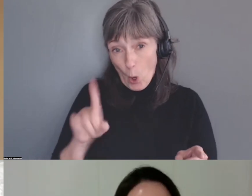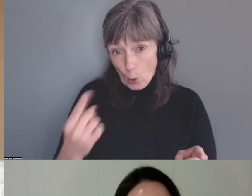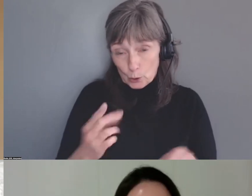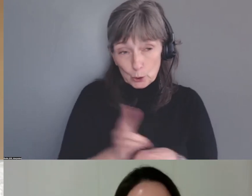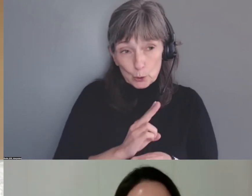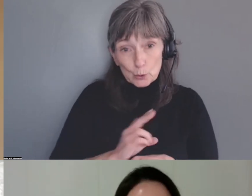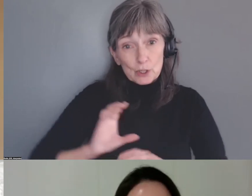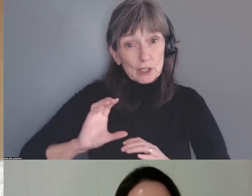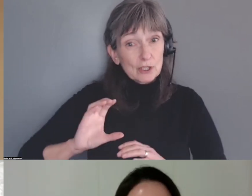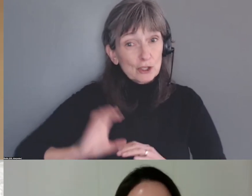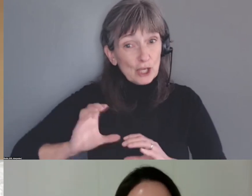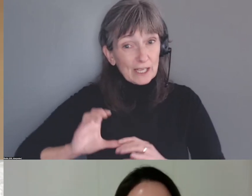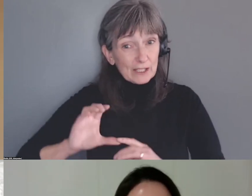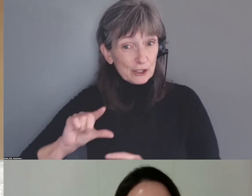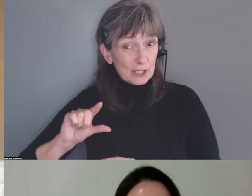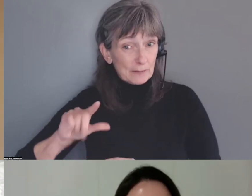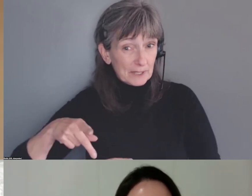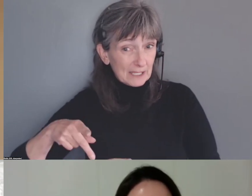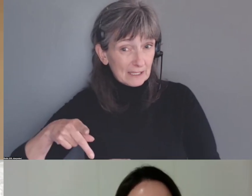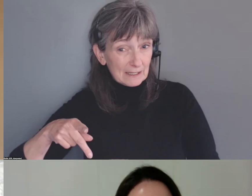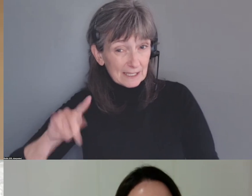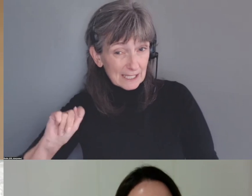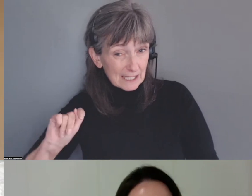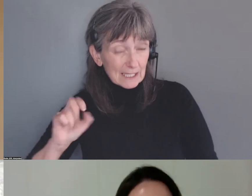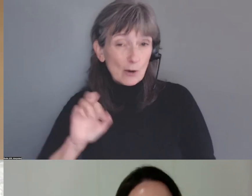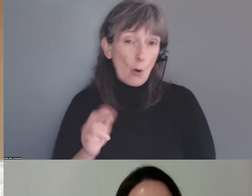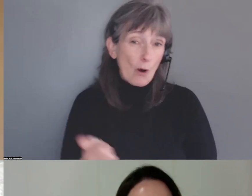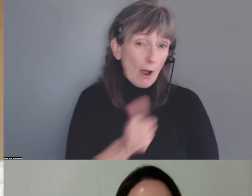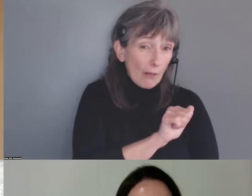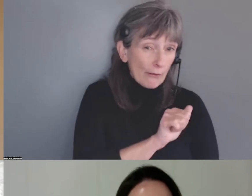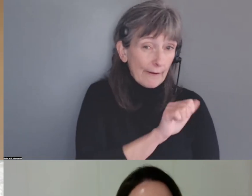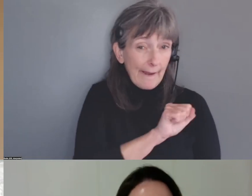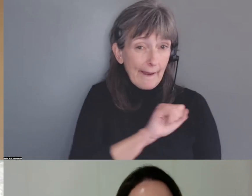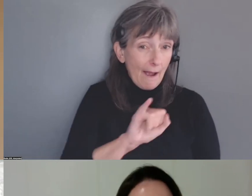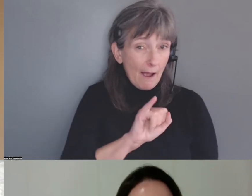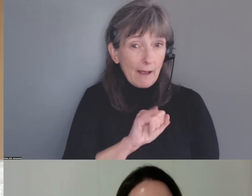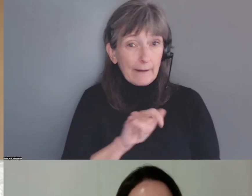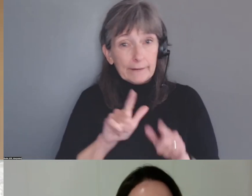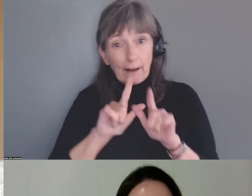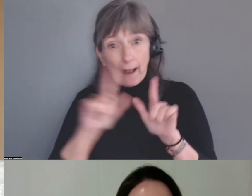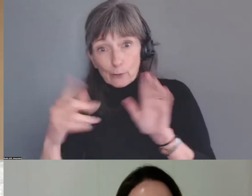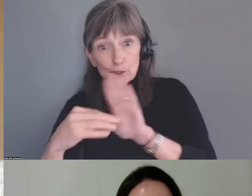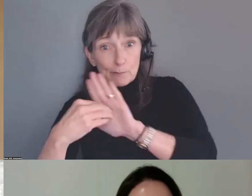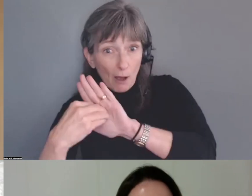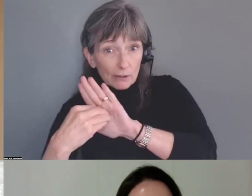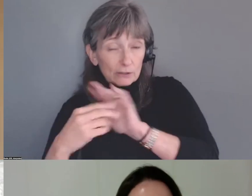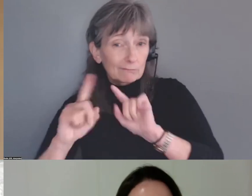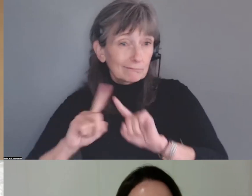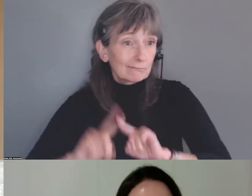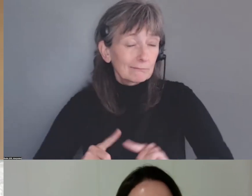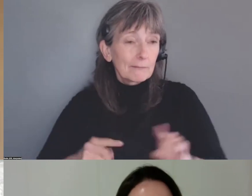language models or other forms of AI as well? Barbara: So, we've been using Ketty, the